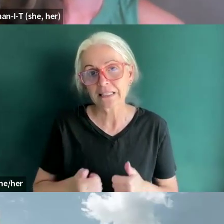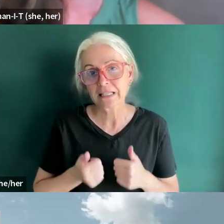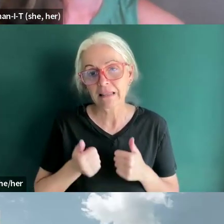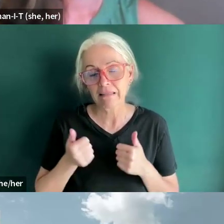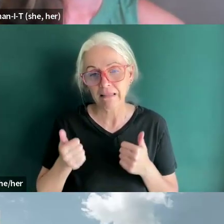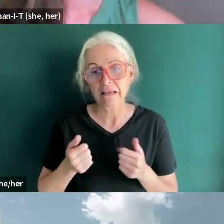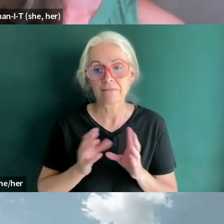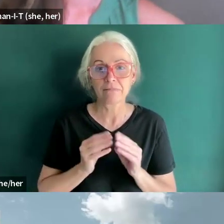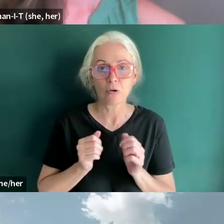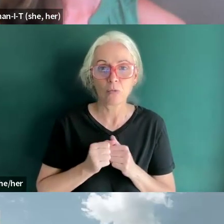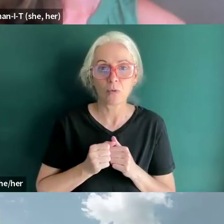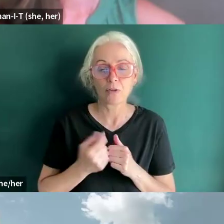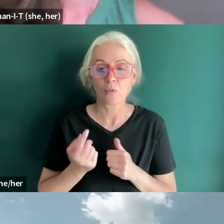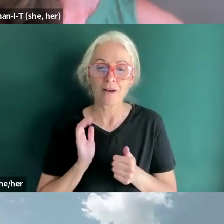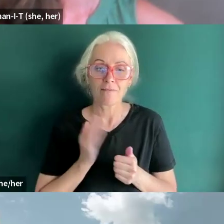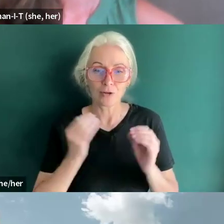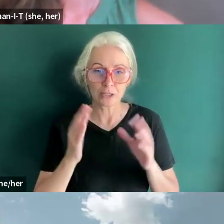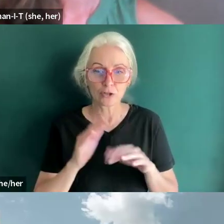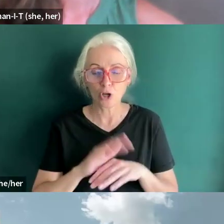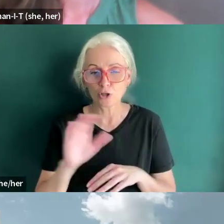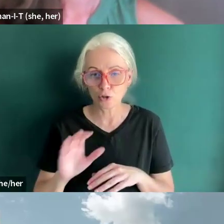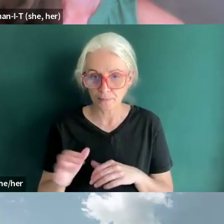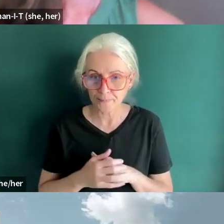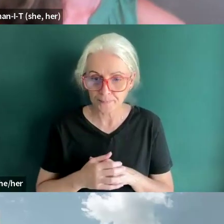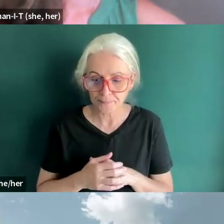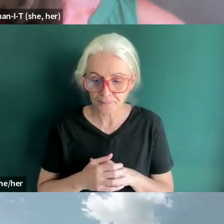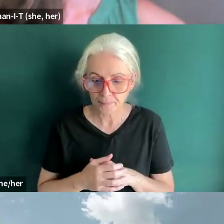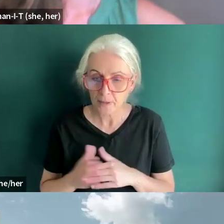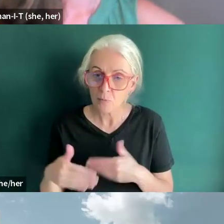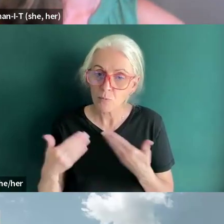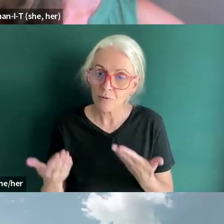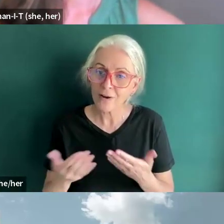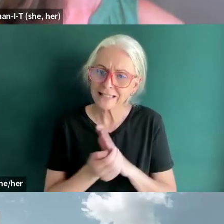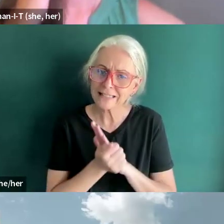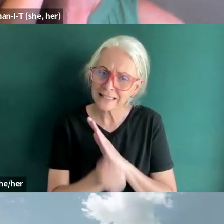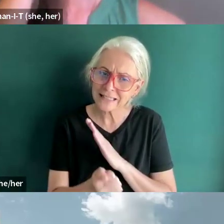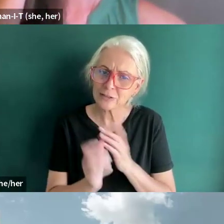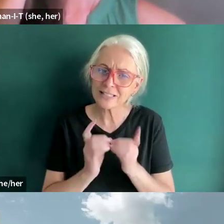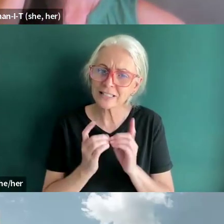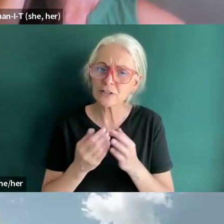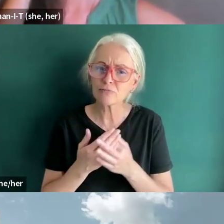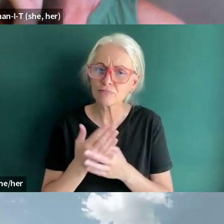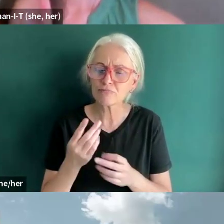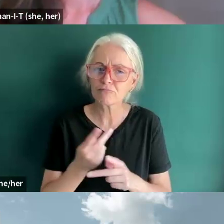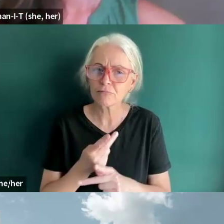with one of our instructors on Zoom. It provides practical skills in digital navigation, internet